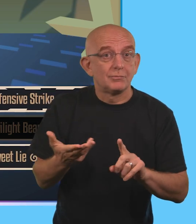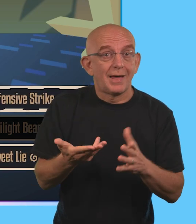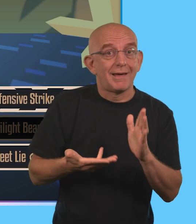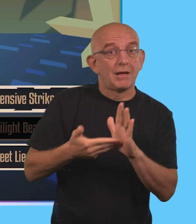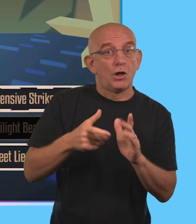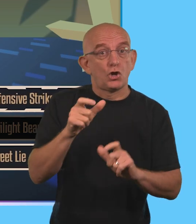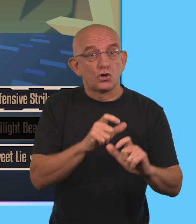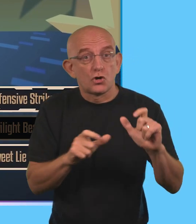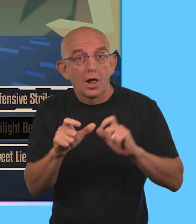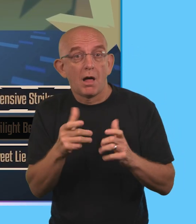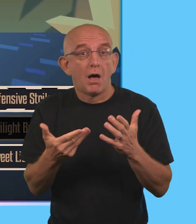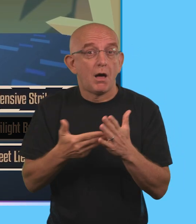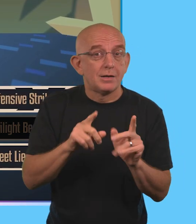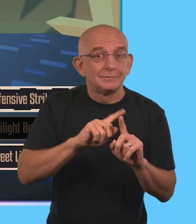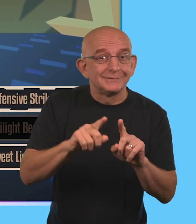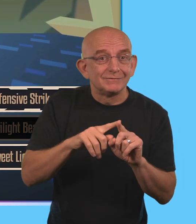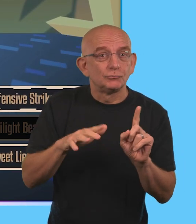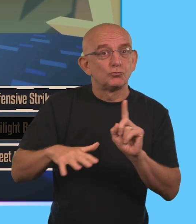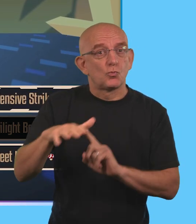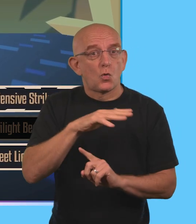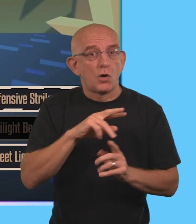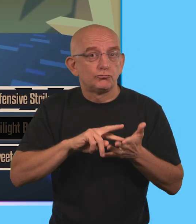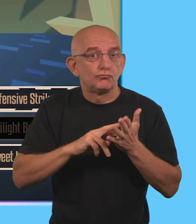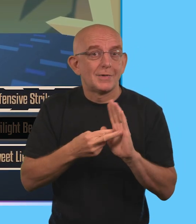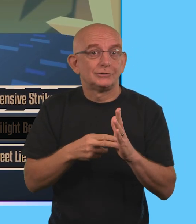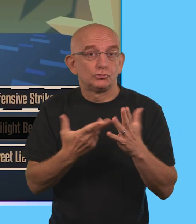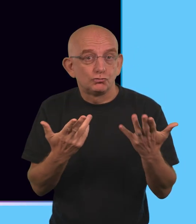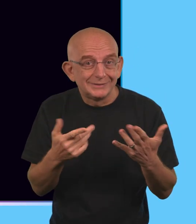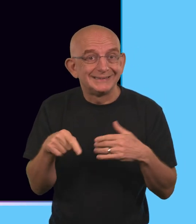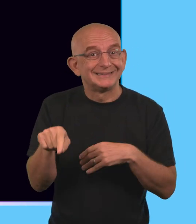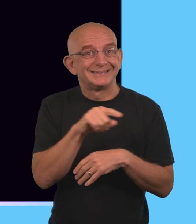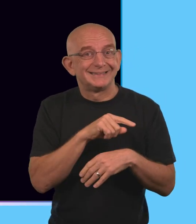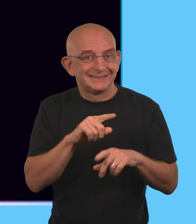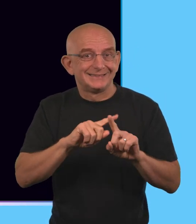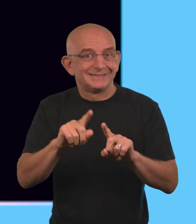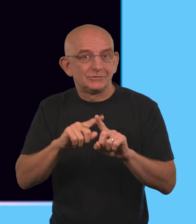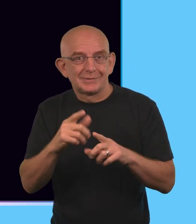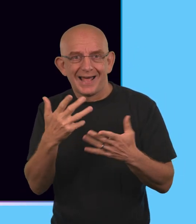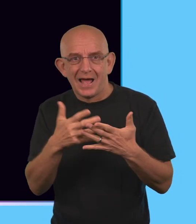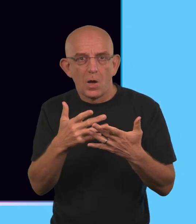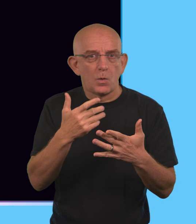the colors, allowing for building around certain strategies by matching trick effects and dice.